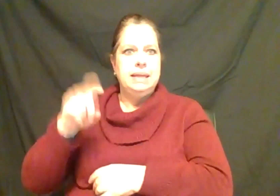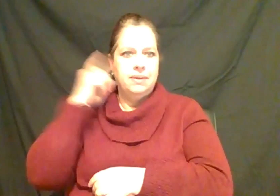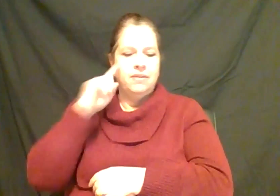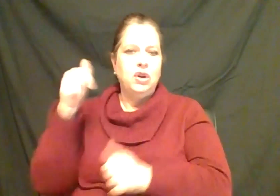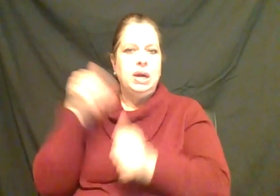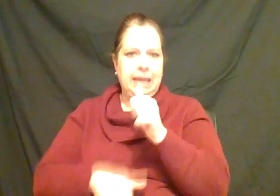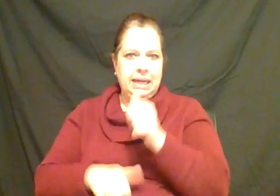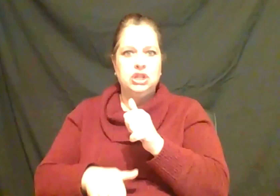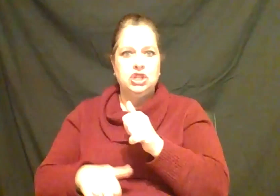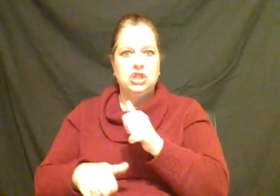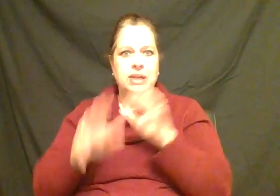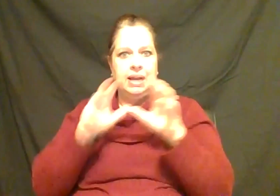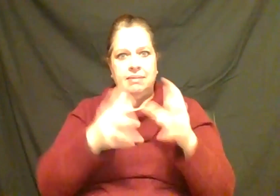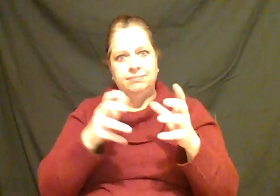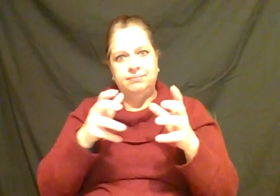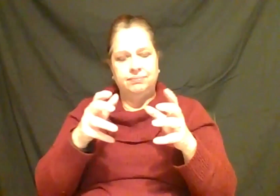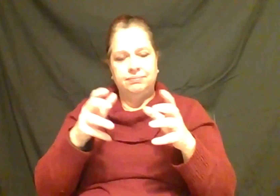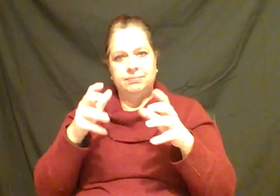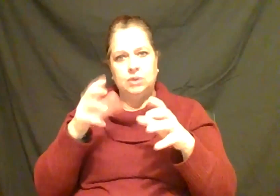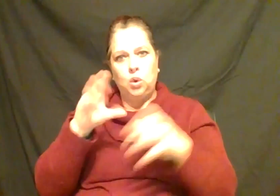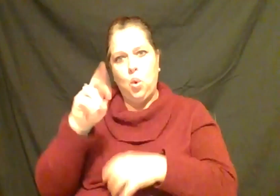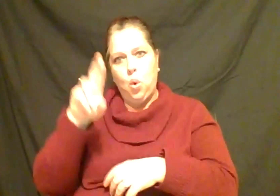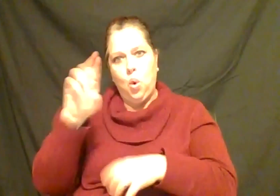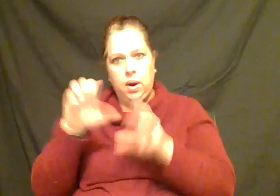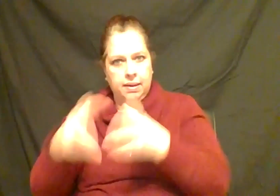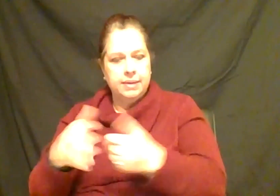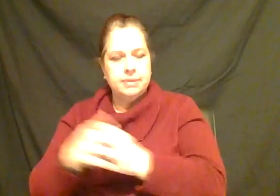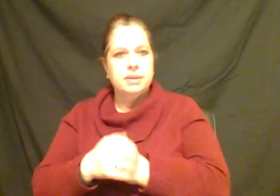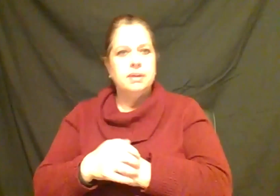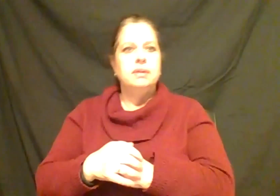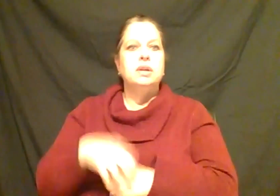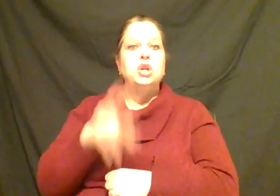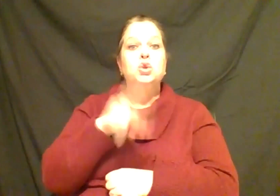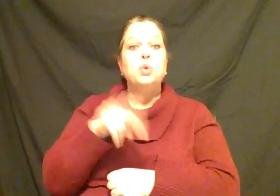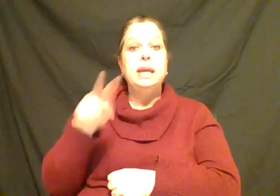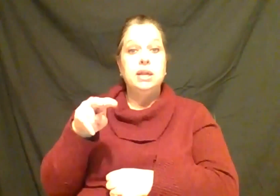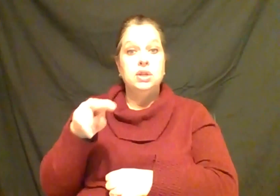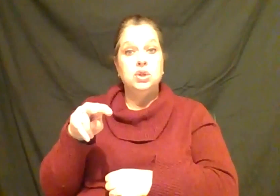subject area but overall 22 credits for the standard diploma with five verified credits